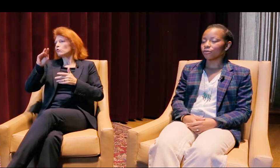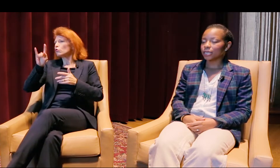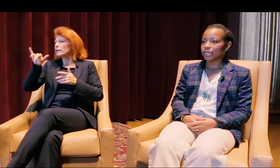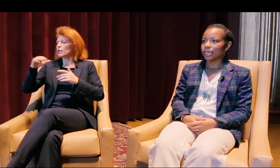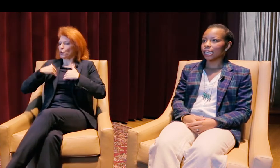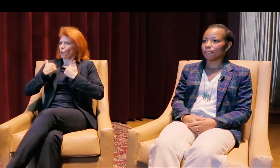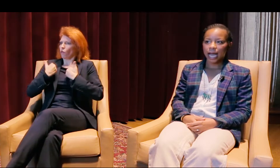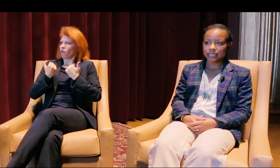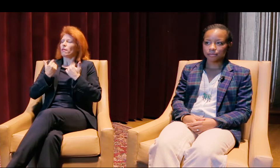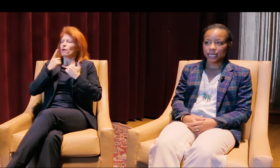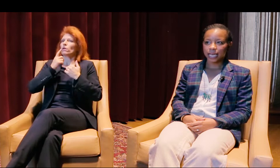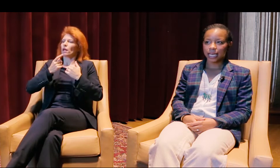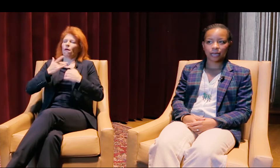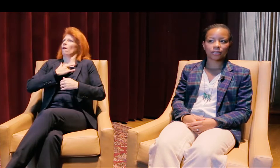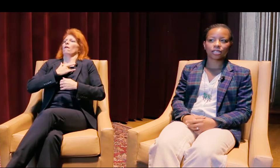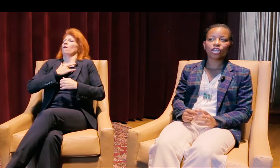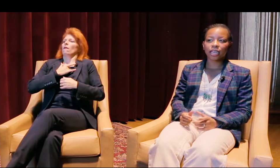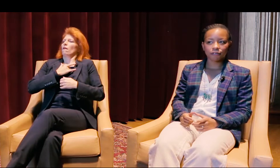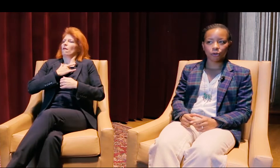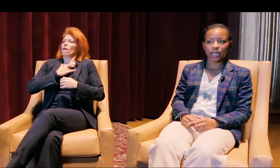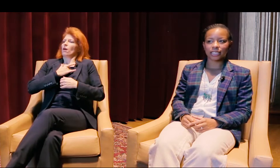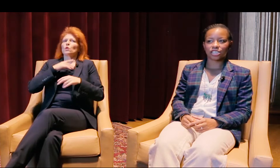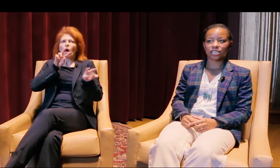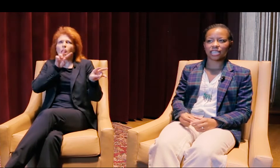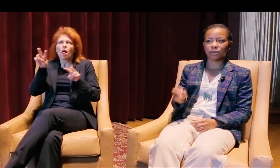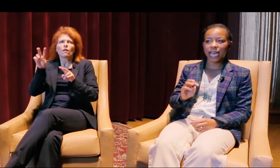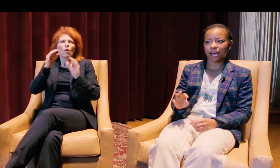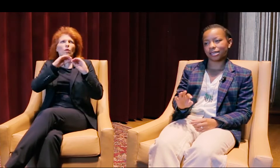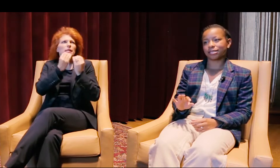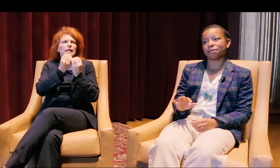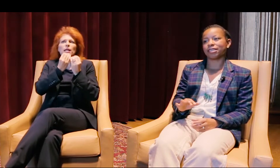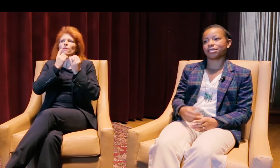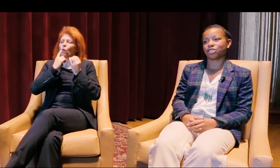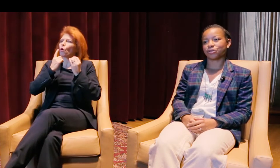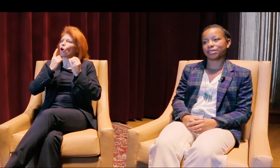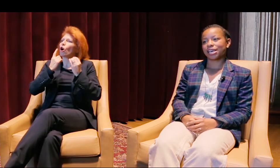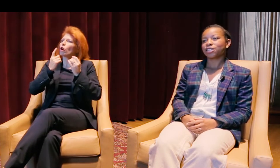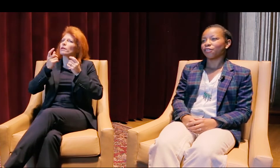that really impacted me and I was looking for organizations that were tackling some of these issues.